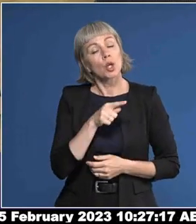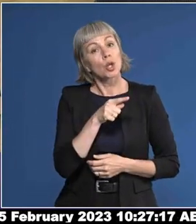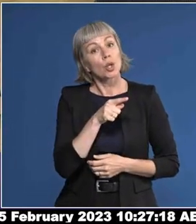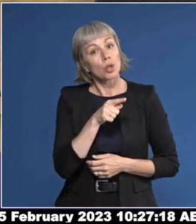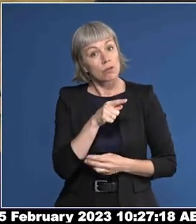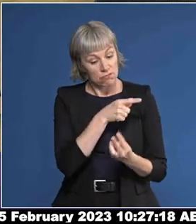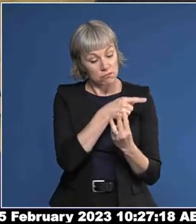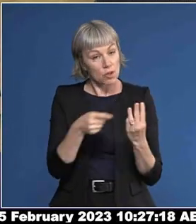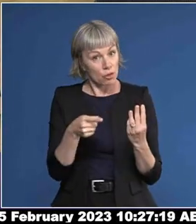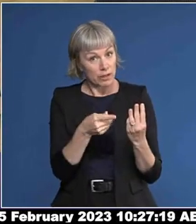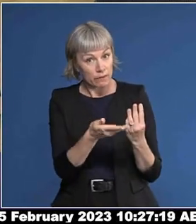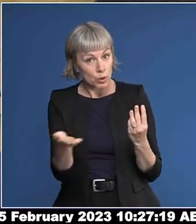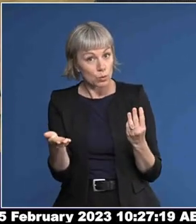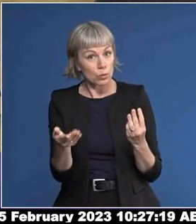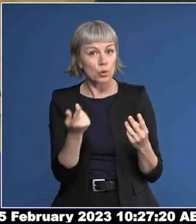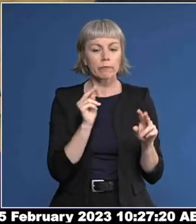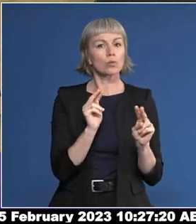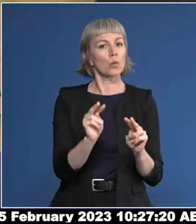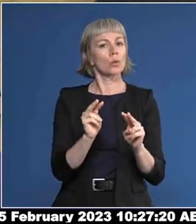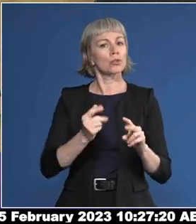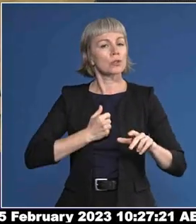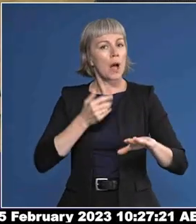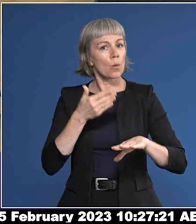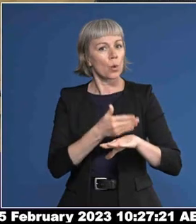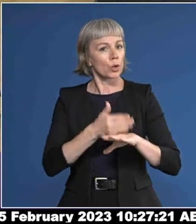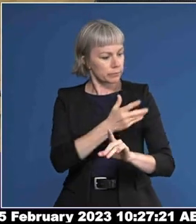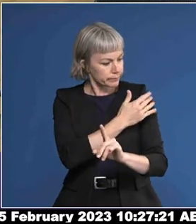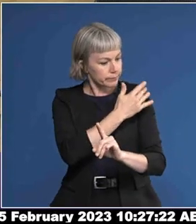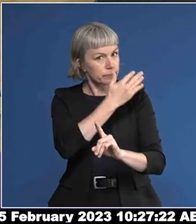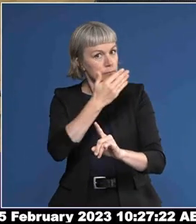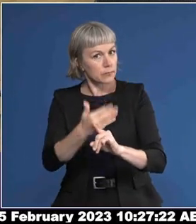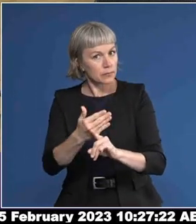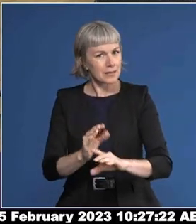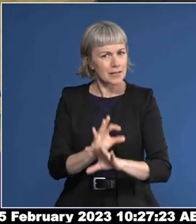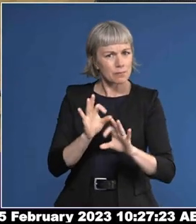example, the work the Royal Commission has done in the employment of people with disability? MS TOOHEY: Yes.